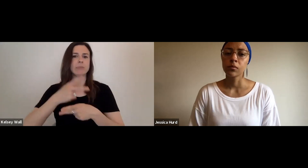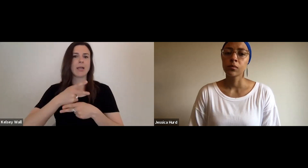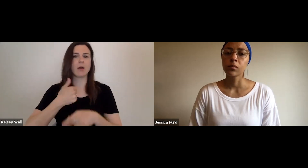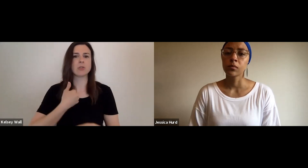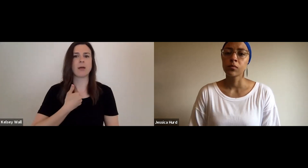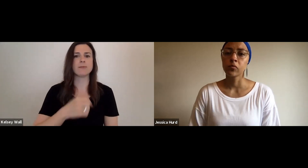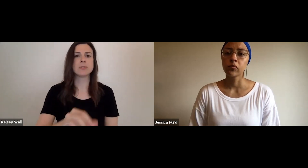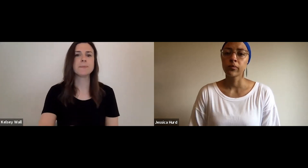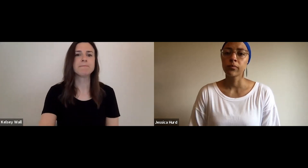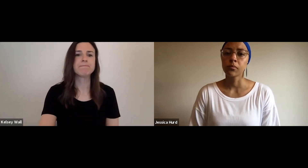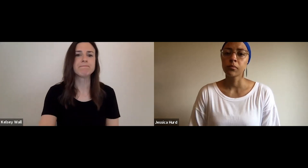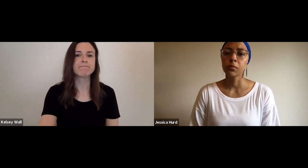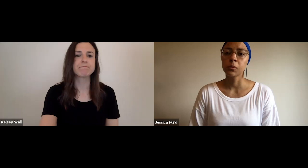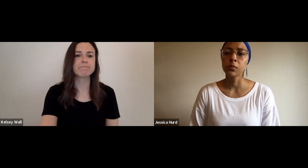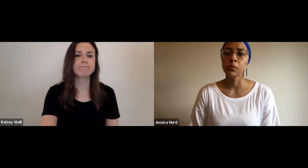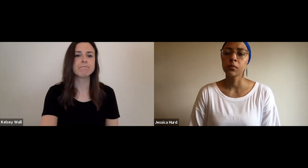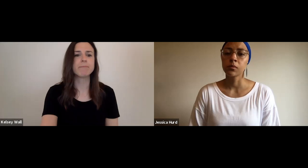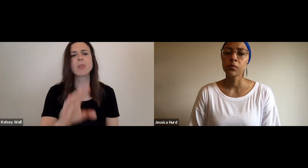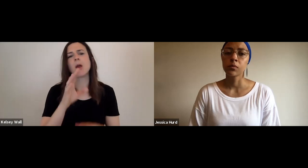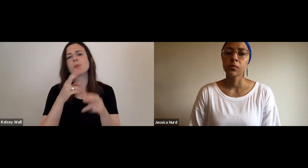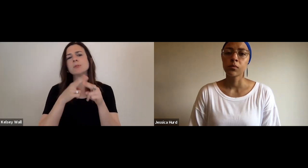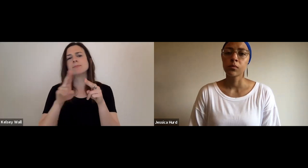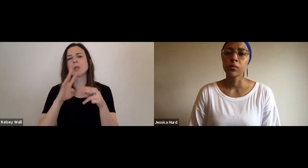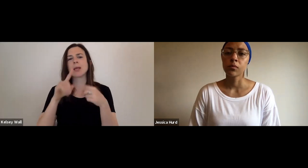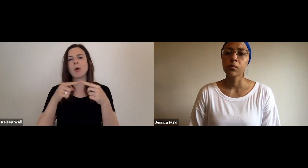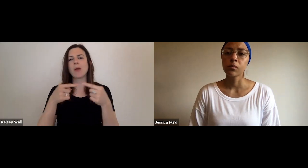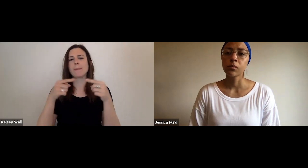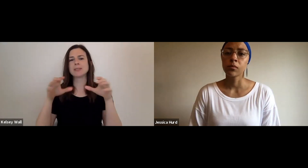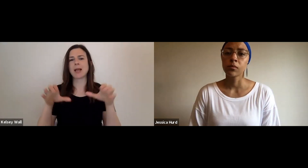that I'm exhibiting now, and how can I take care of myself better in this moment?